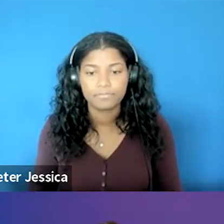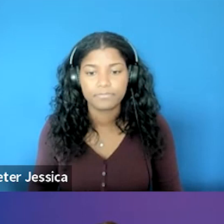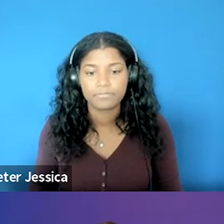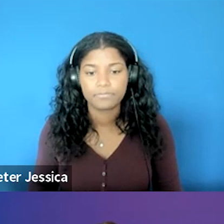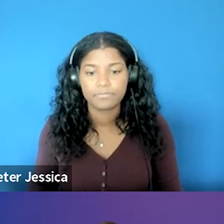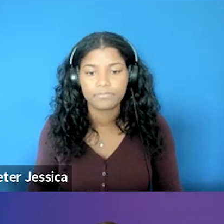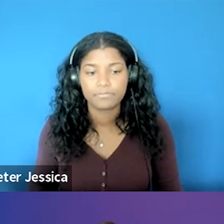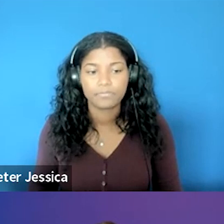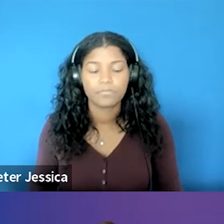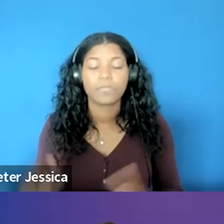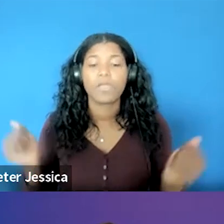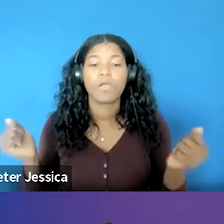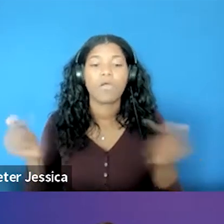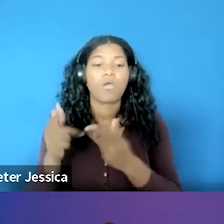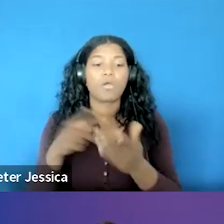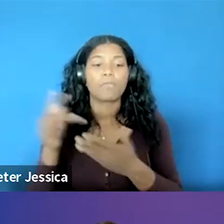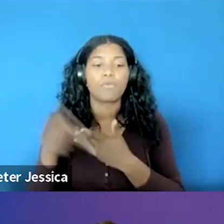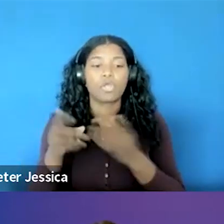Colette St. Mary: All program directors are, at the NSF,